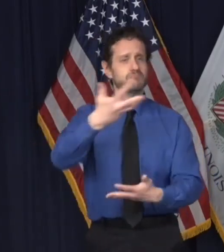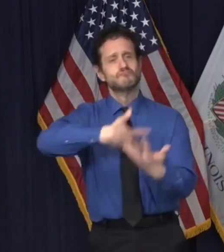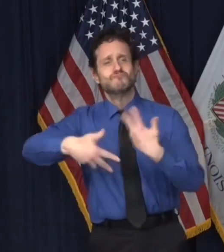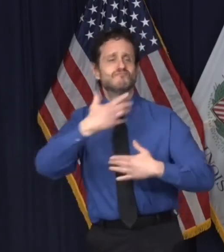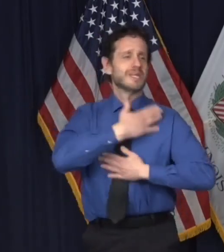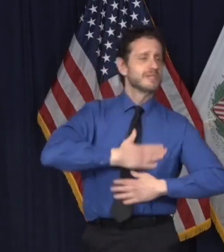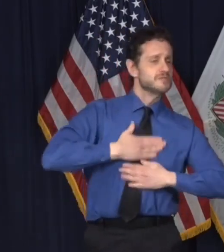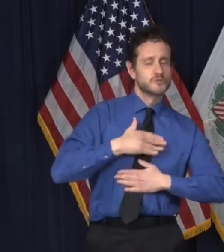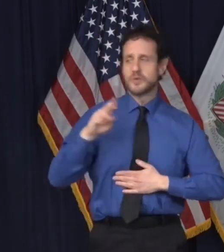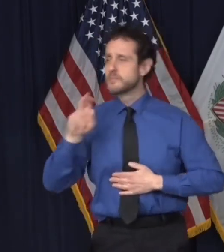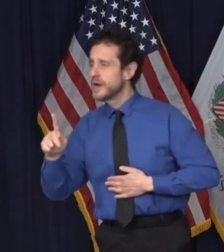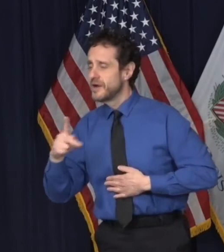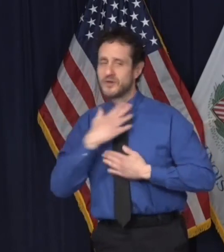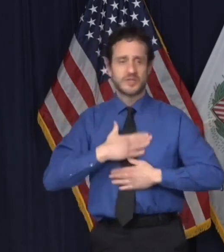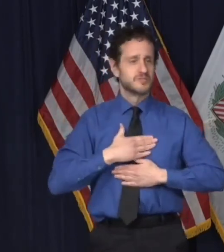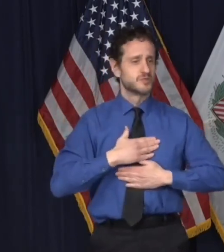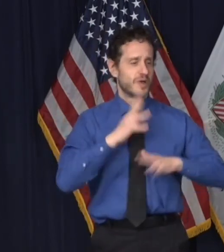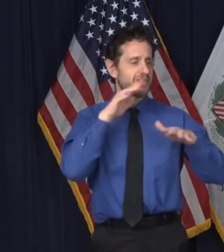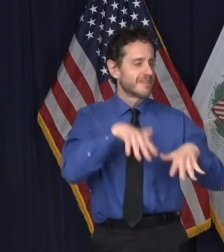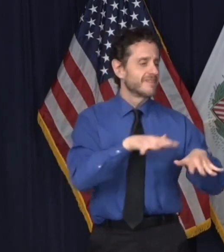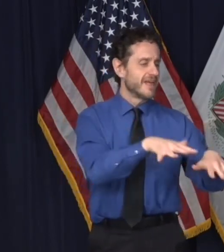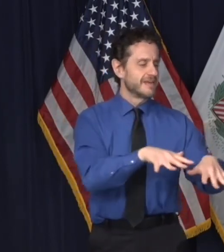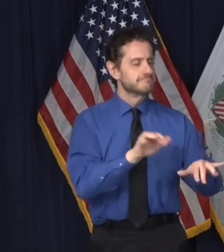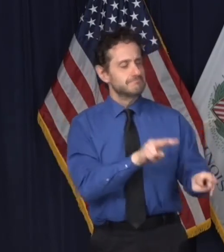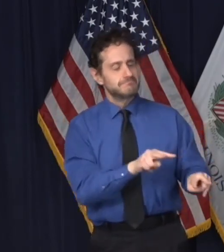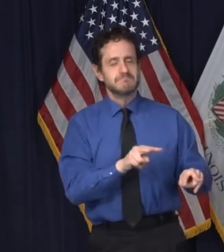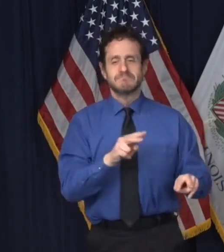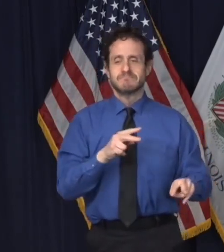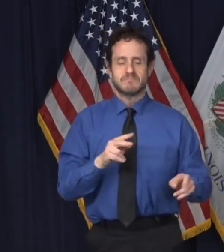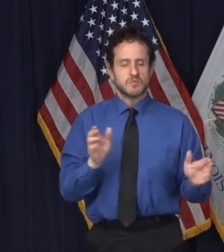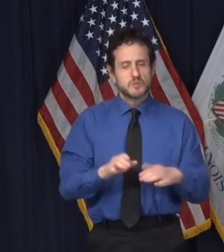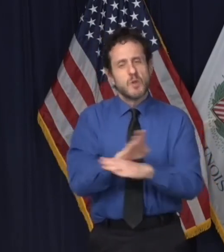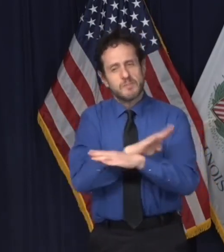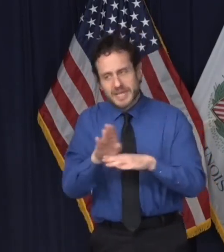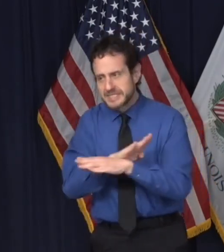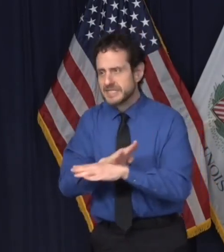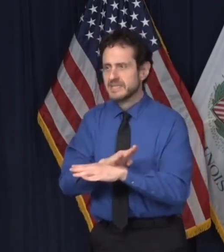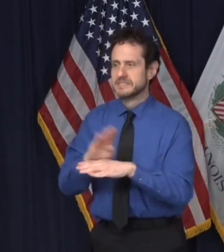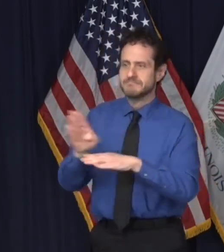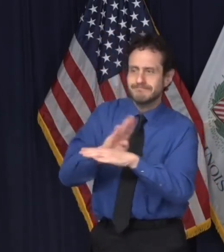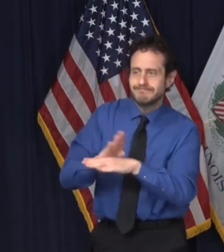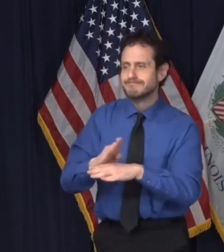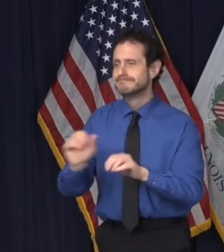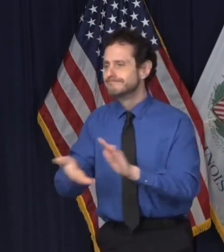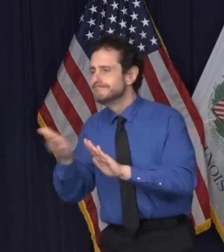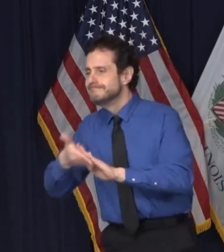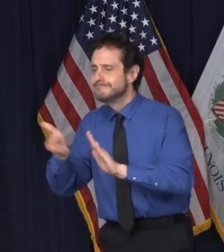I WANT FAMILIES TO ENJOY OUR PARKS AND LAKE FRONTS. I WANT SMALL BUSINESSES